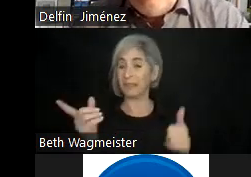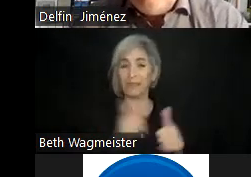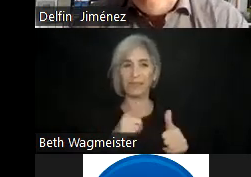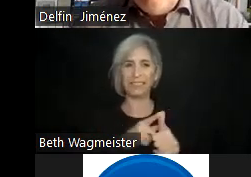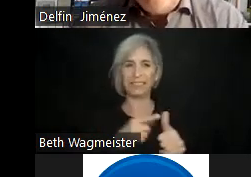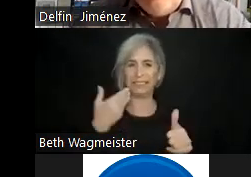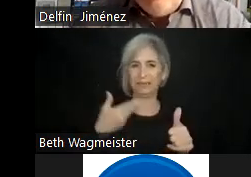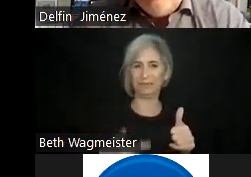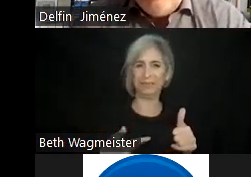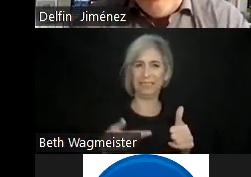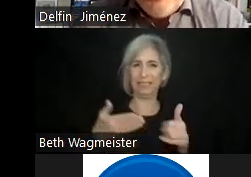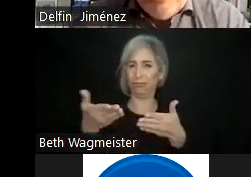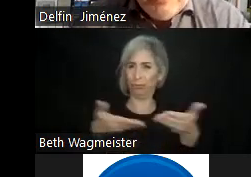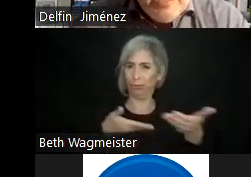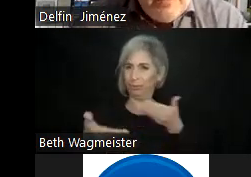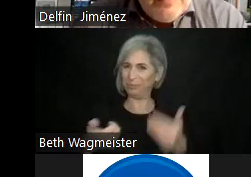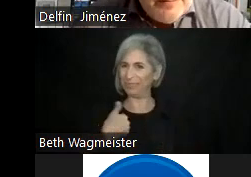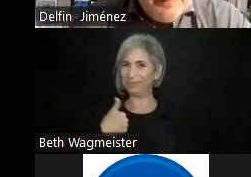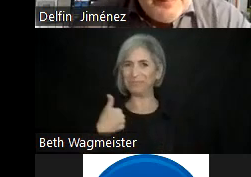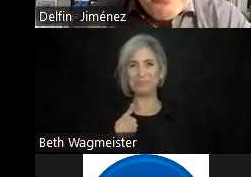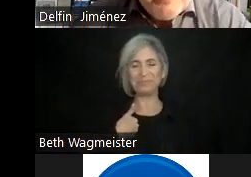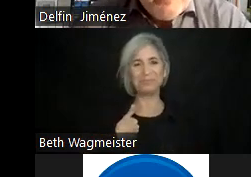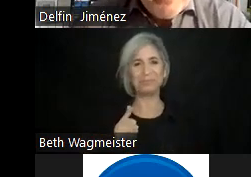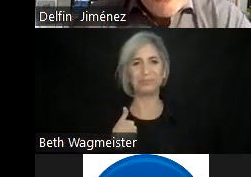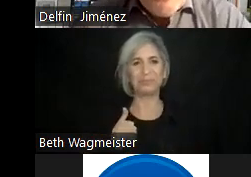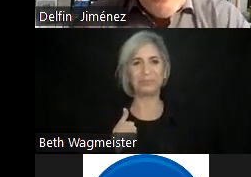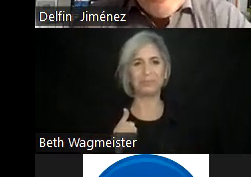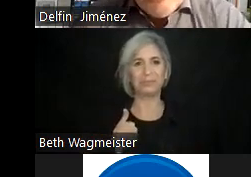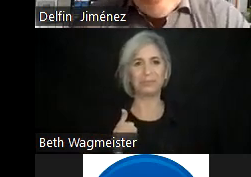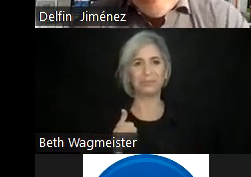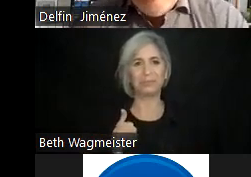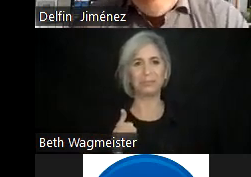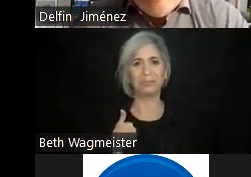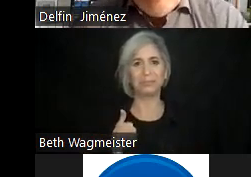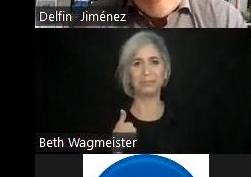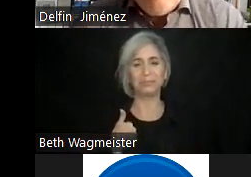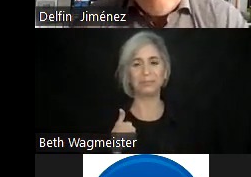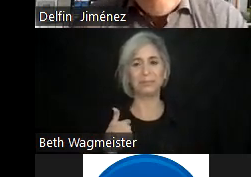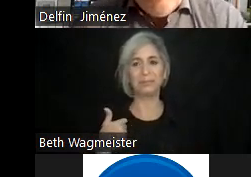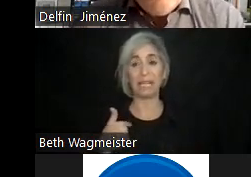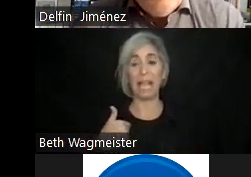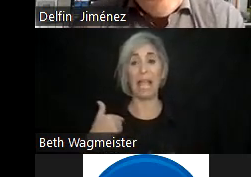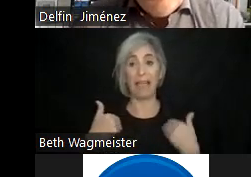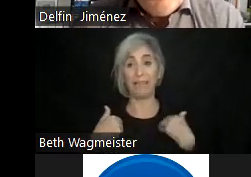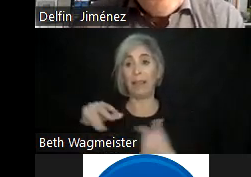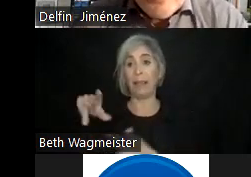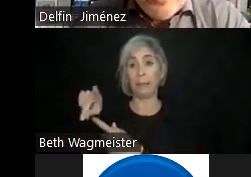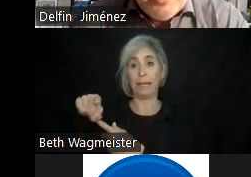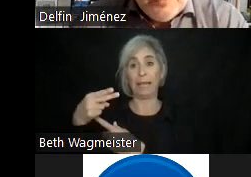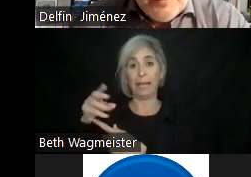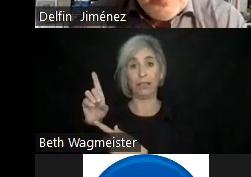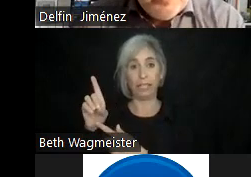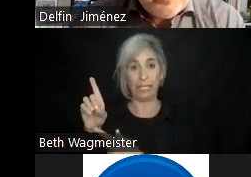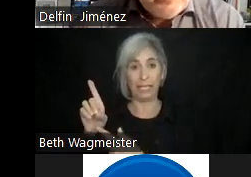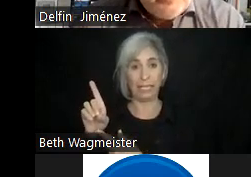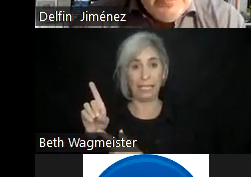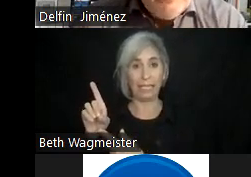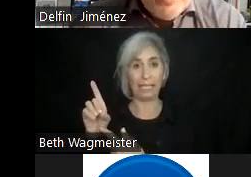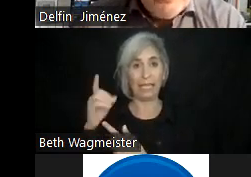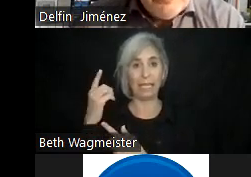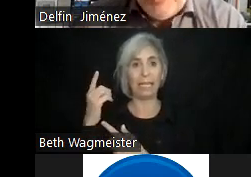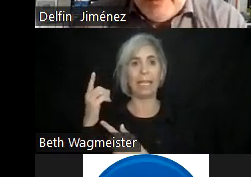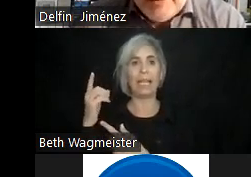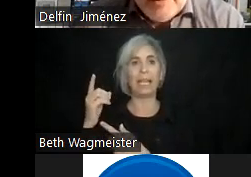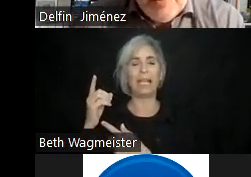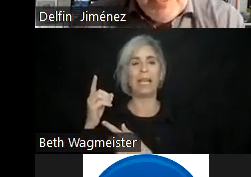let me briefly introduce myself. Well, I have Ph.D. in architecture. I'm from Madrid, Spain.